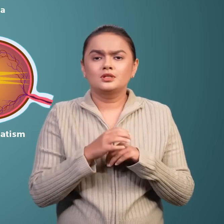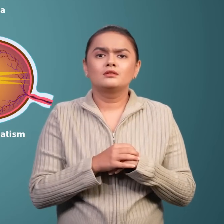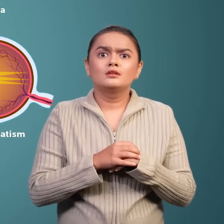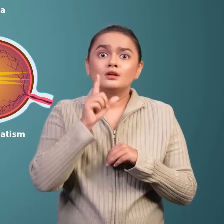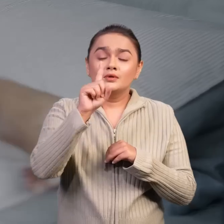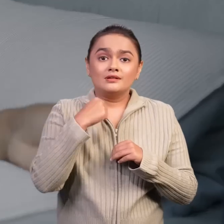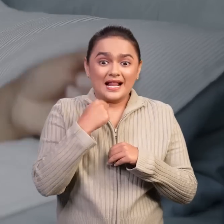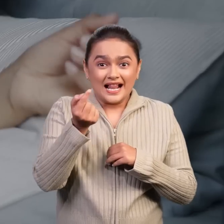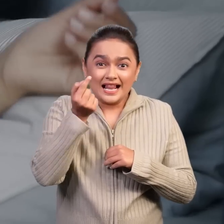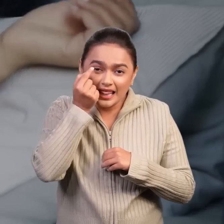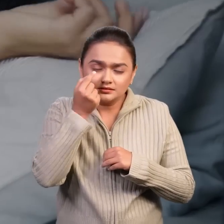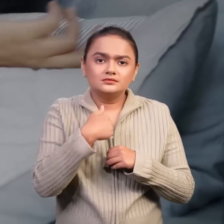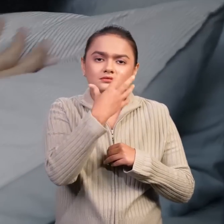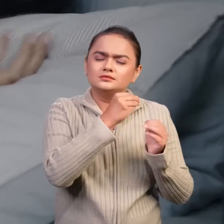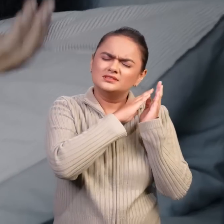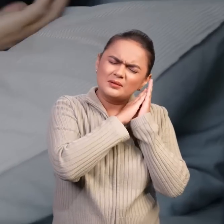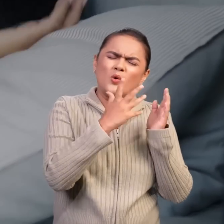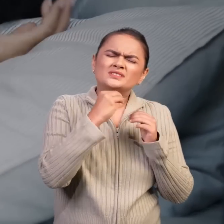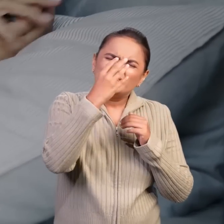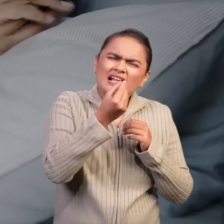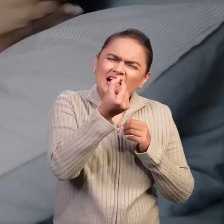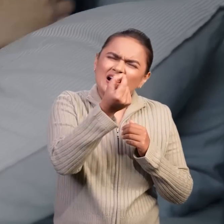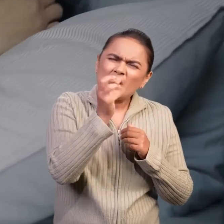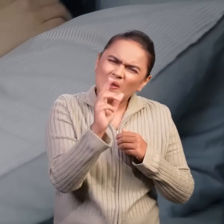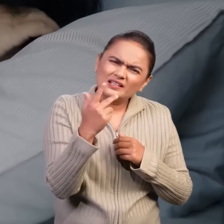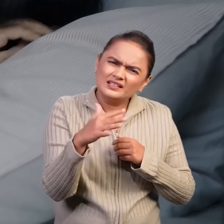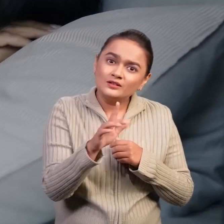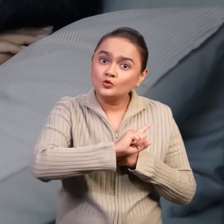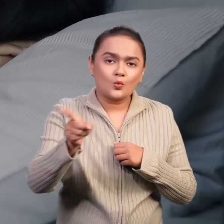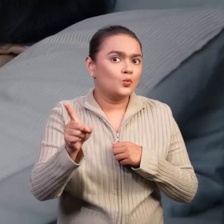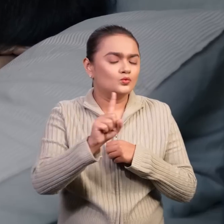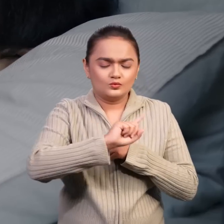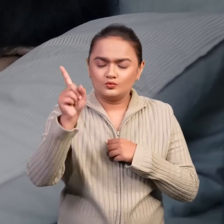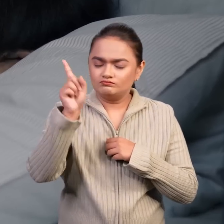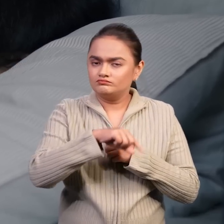Is it safe to keep wearing contact lenses once in a while? No. Absolutely not.